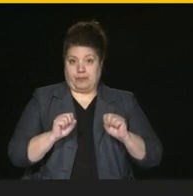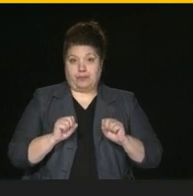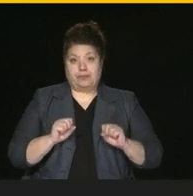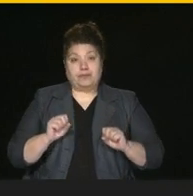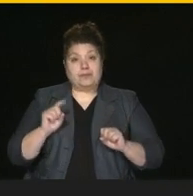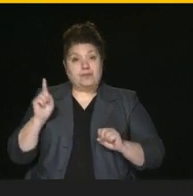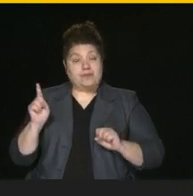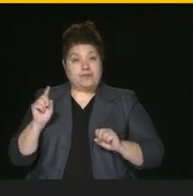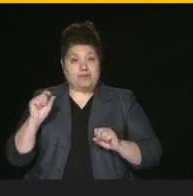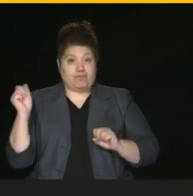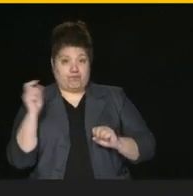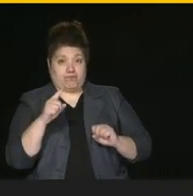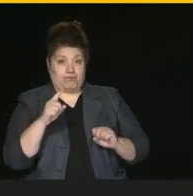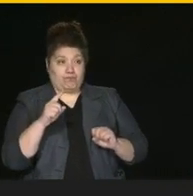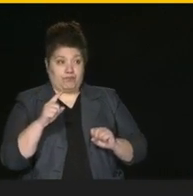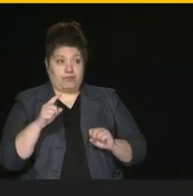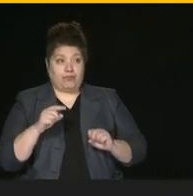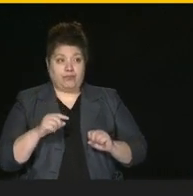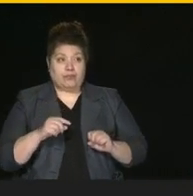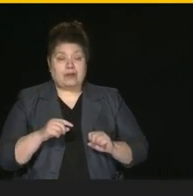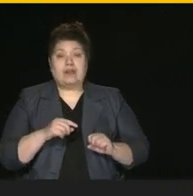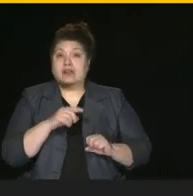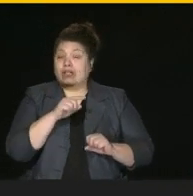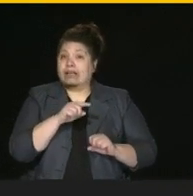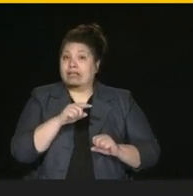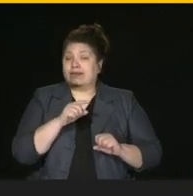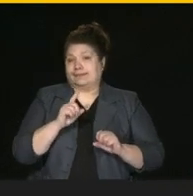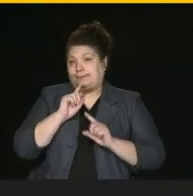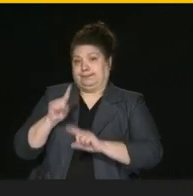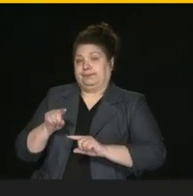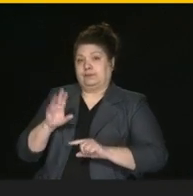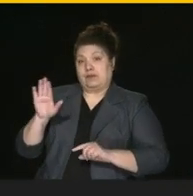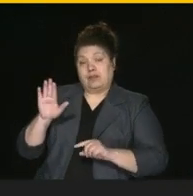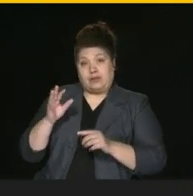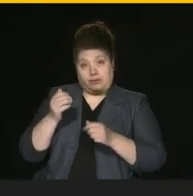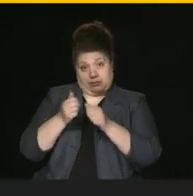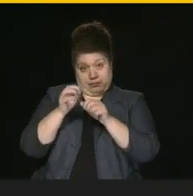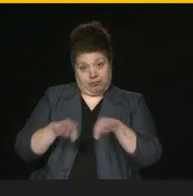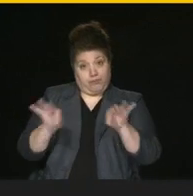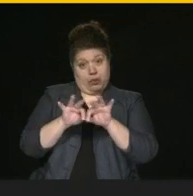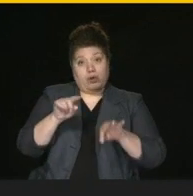CASES. QUESTION BY JULIE VAN DUSEN IN THE ROOM.